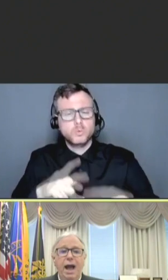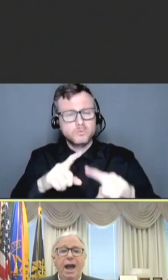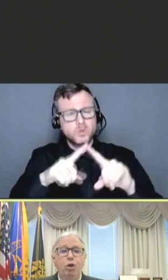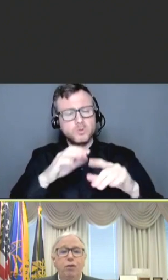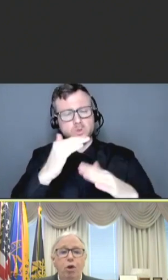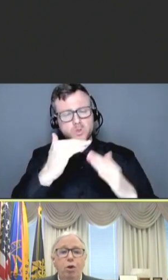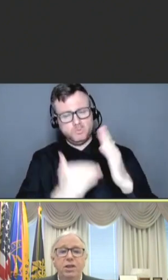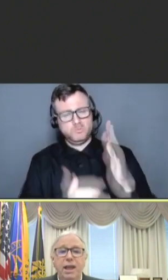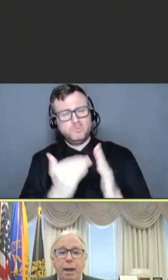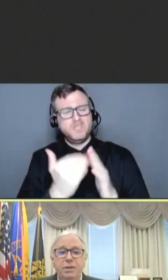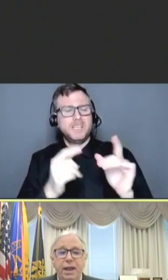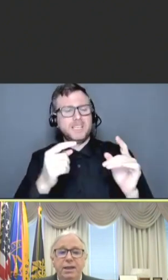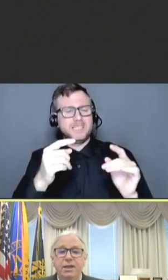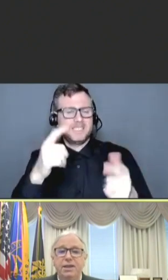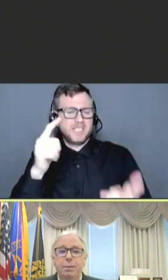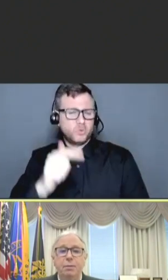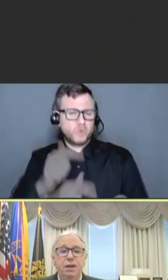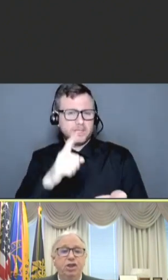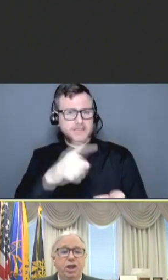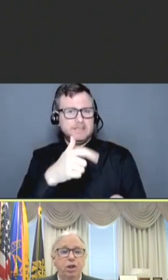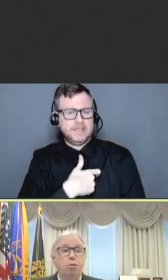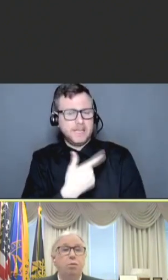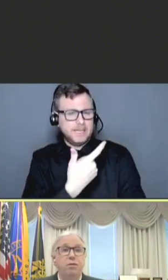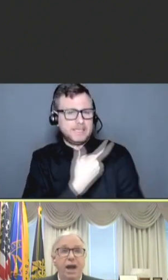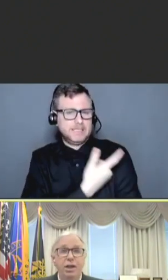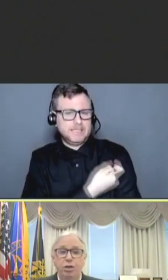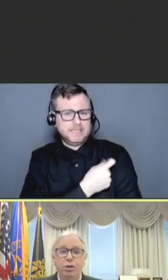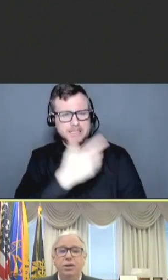I look forward to the updates the subcommittee chairs will provide during